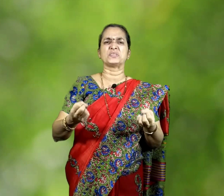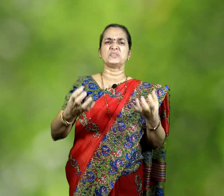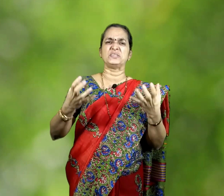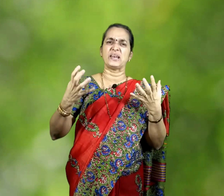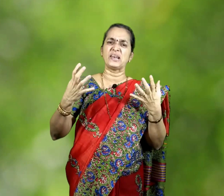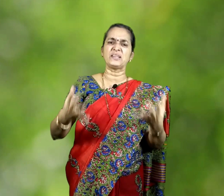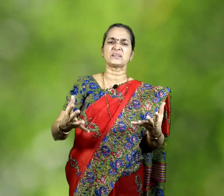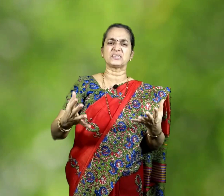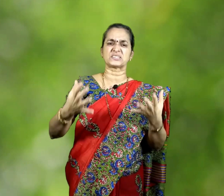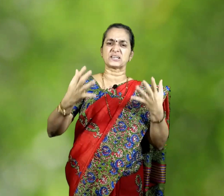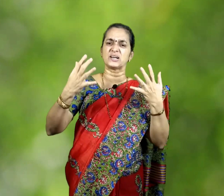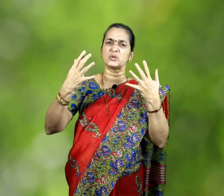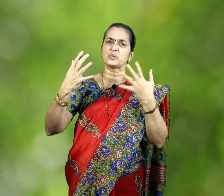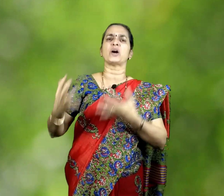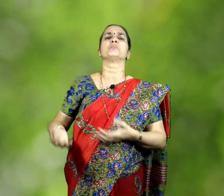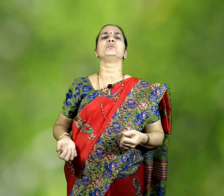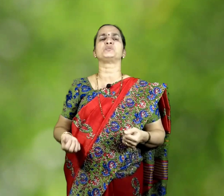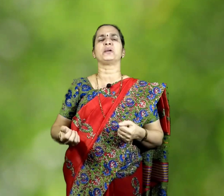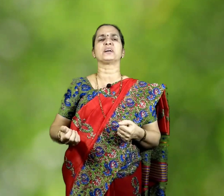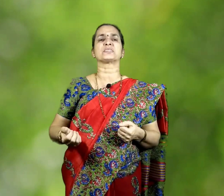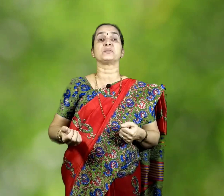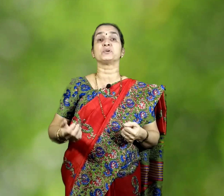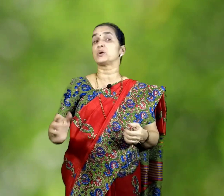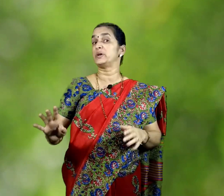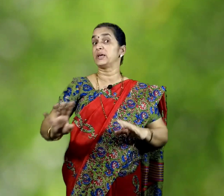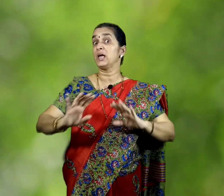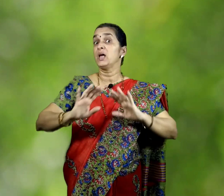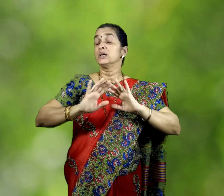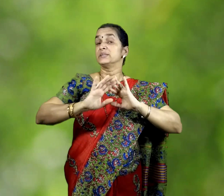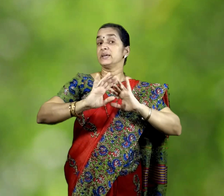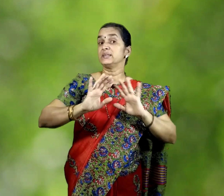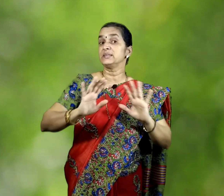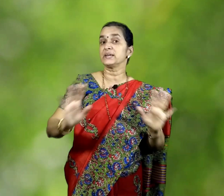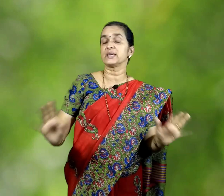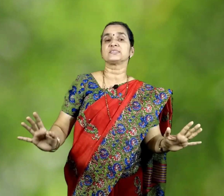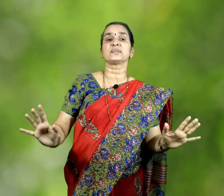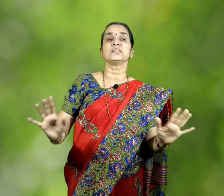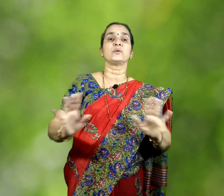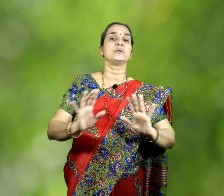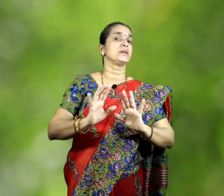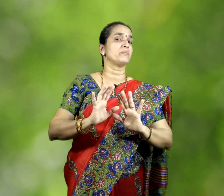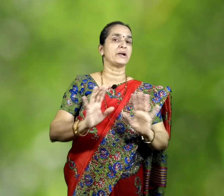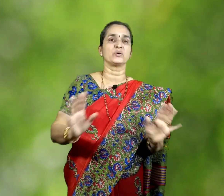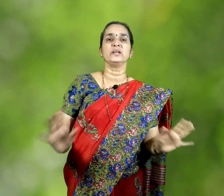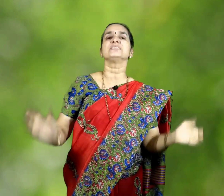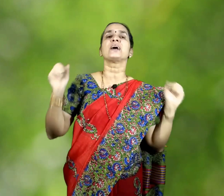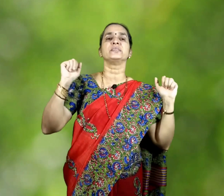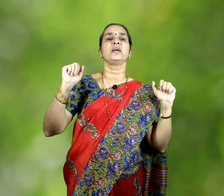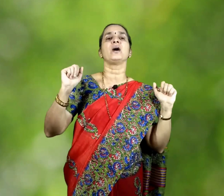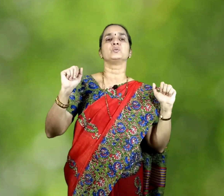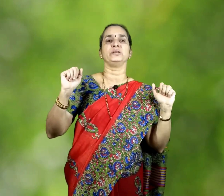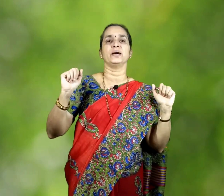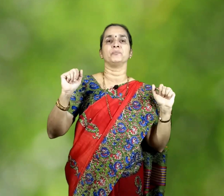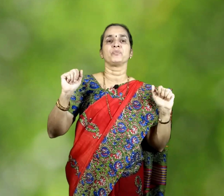which is going to be stressful He cannot perform his day to day activities properly.